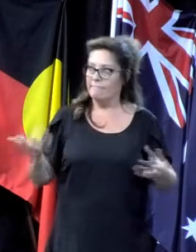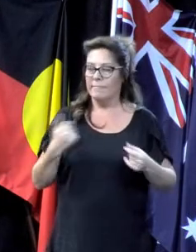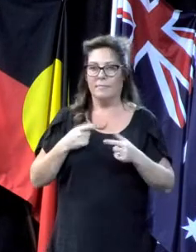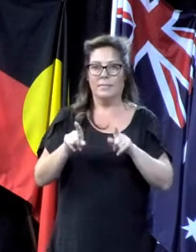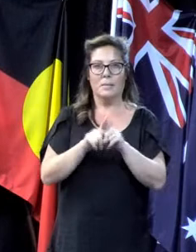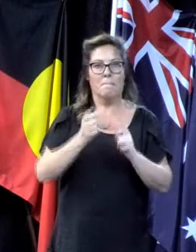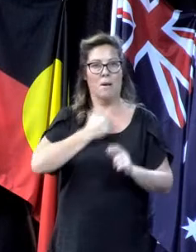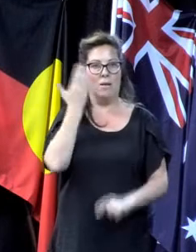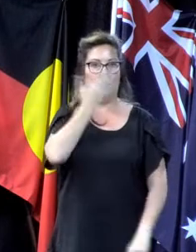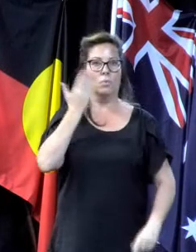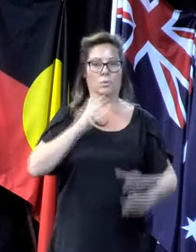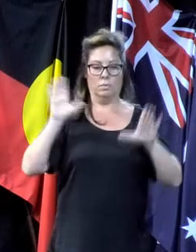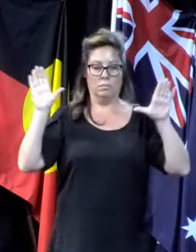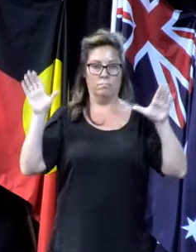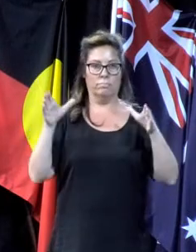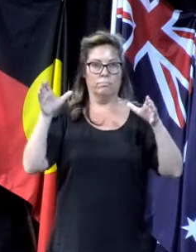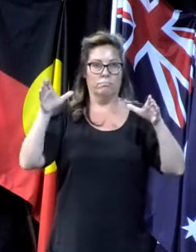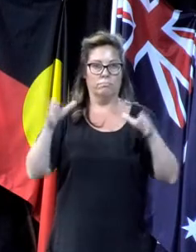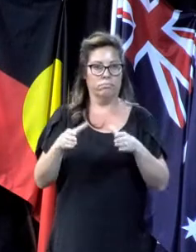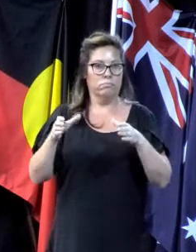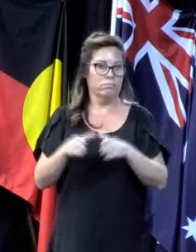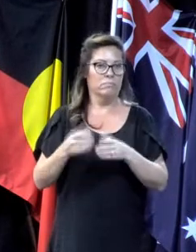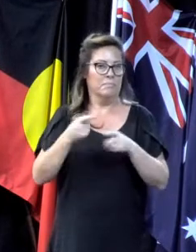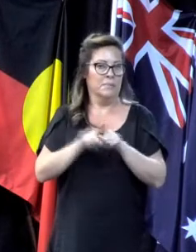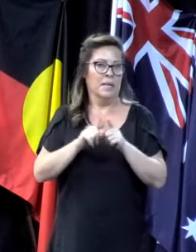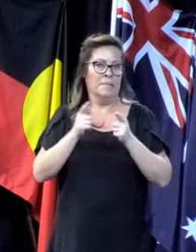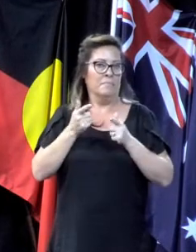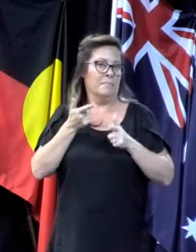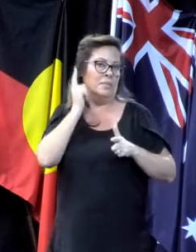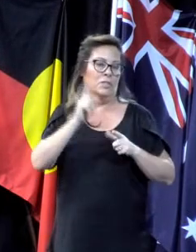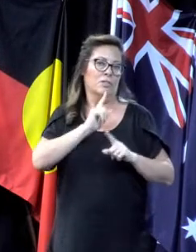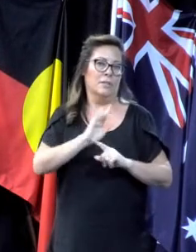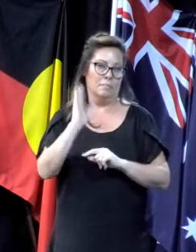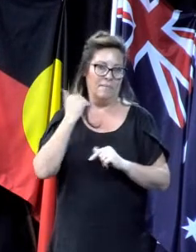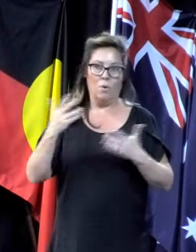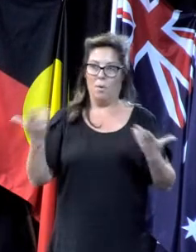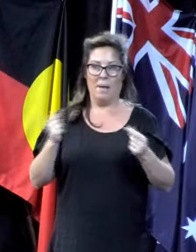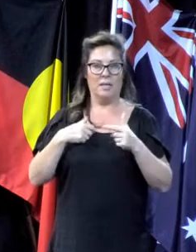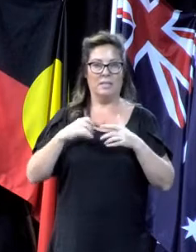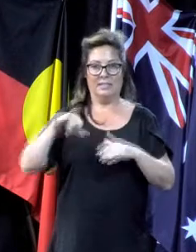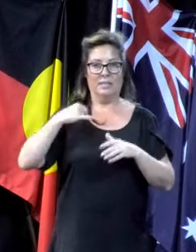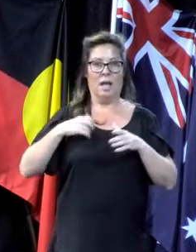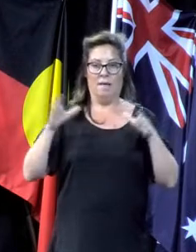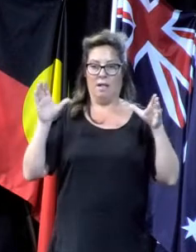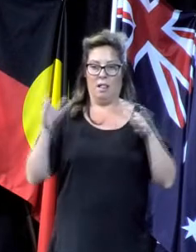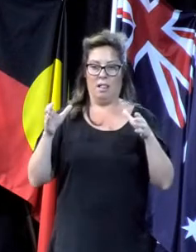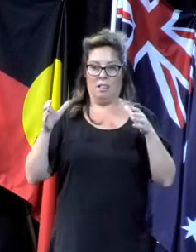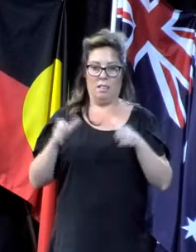and due to a reduction in staff allocation I could no longer attract a staff member to take on that portfolio.